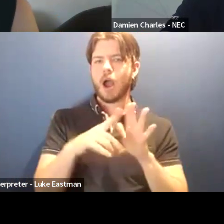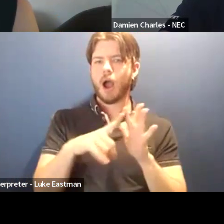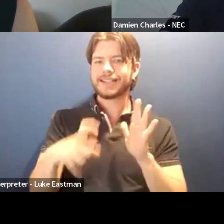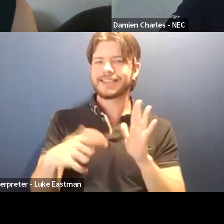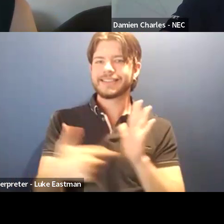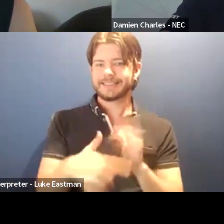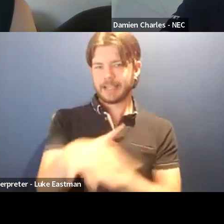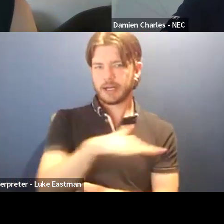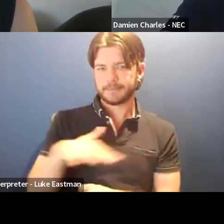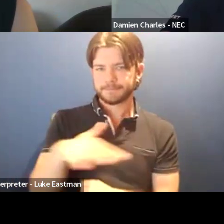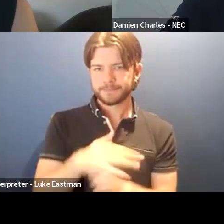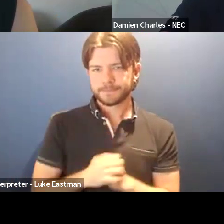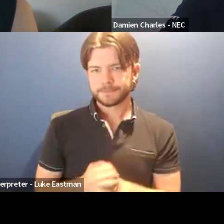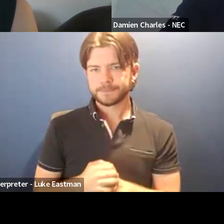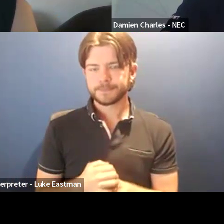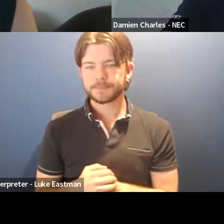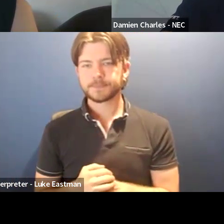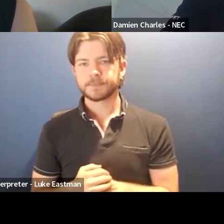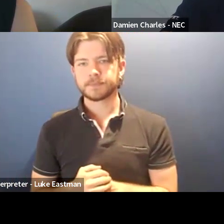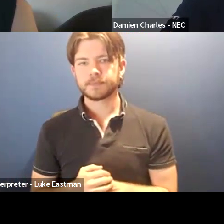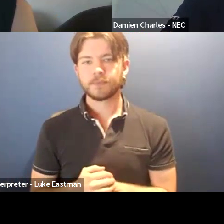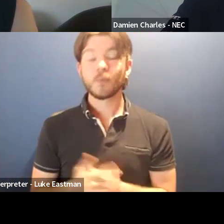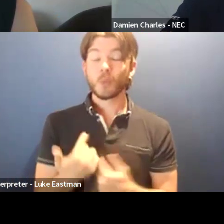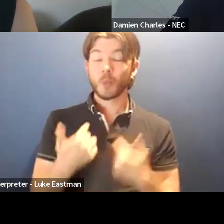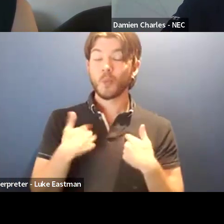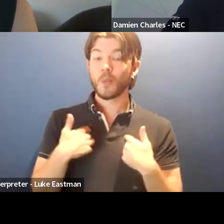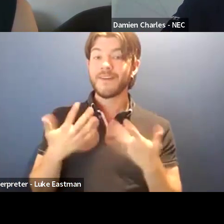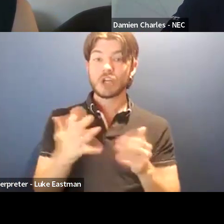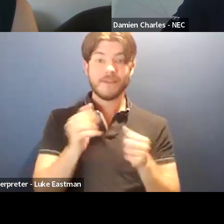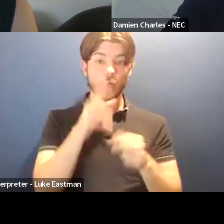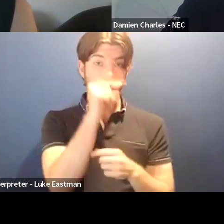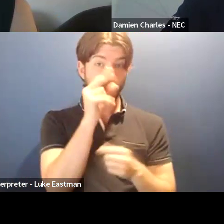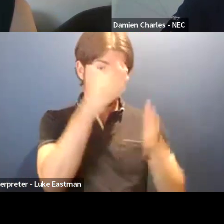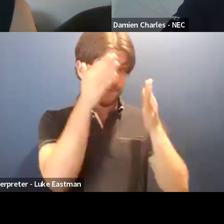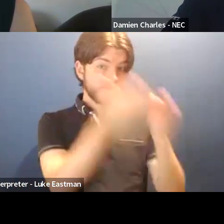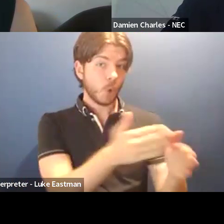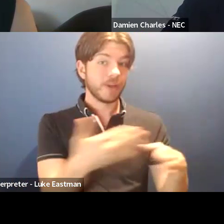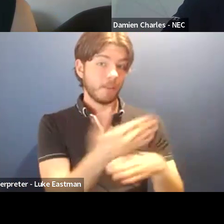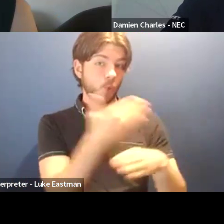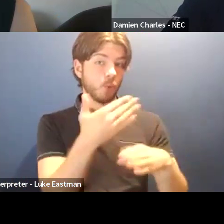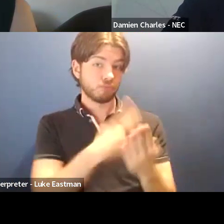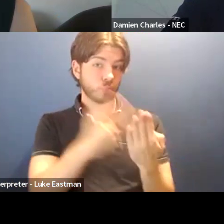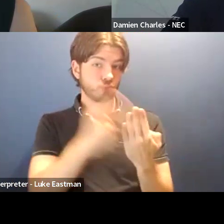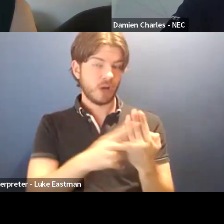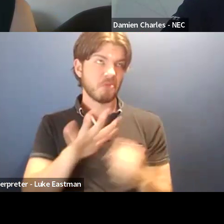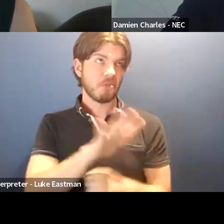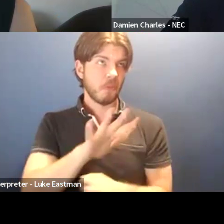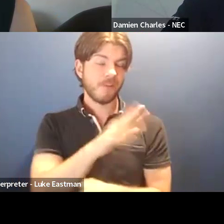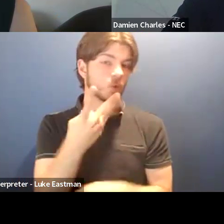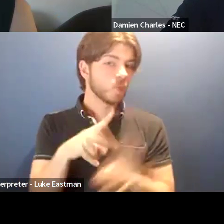We've had programs focused youth focused programs, employment programs